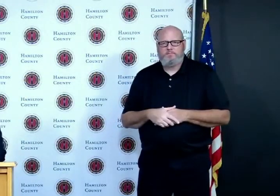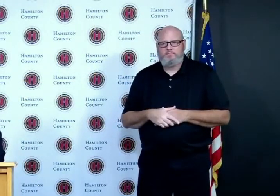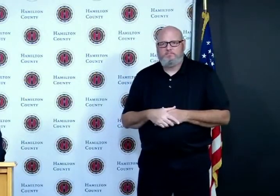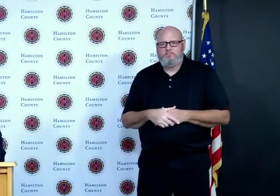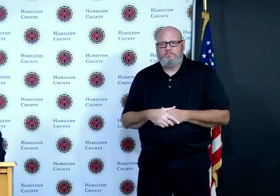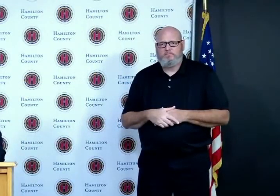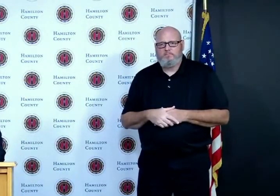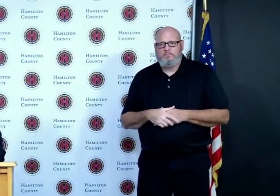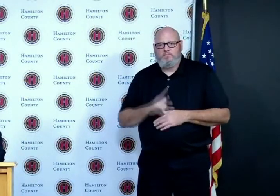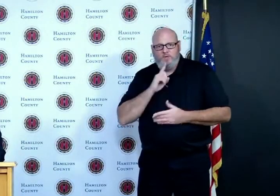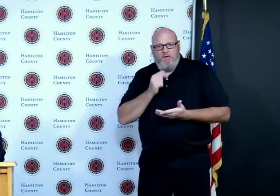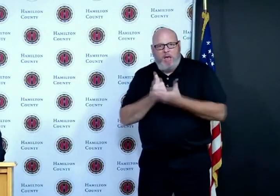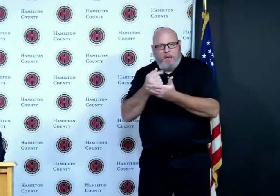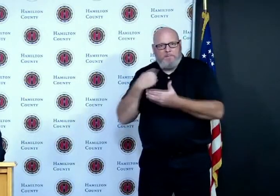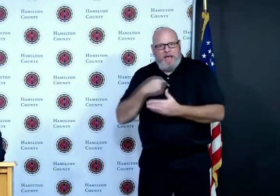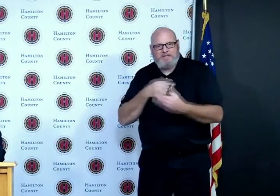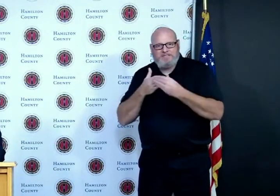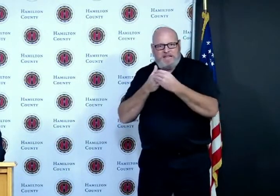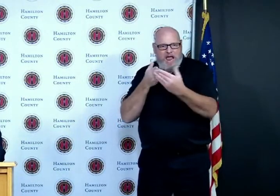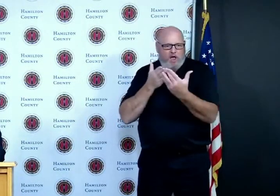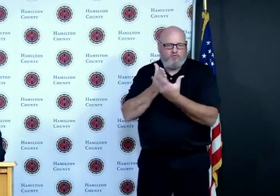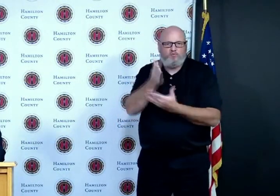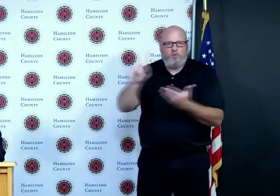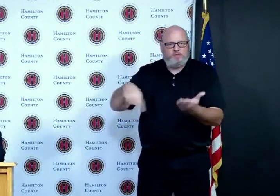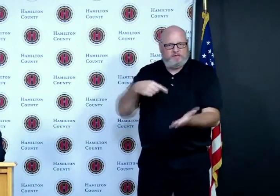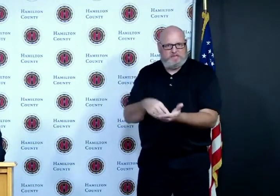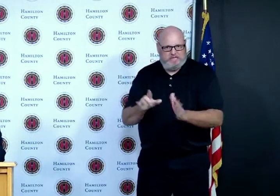I think that's about it for our recommendations again I want to